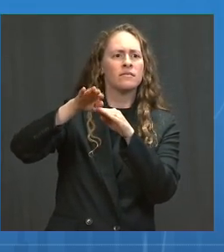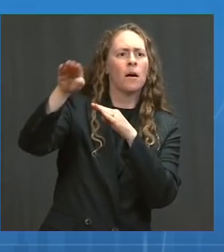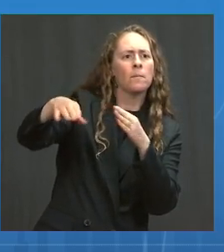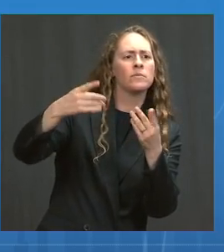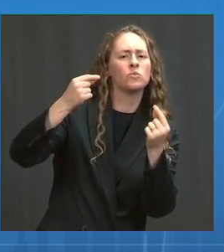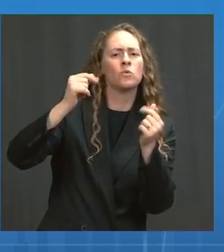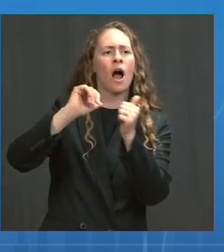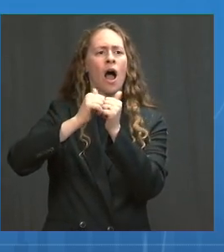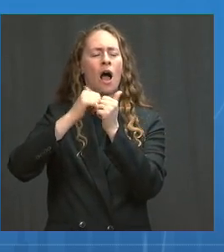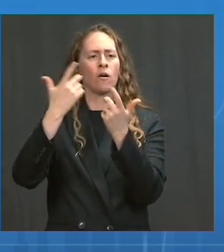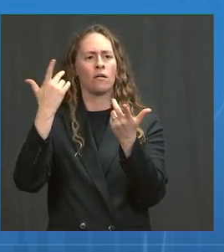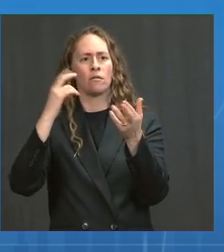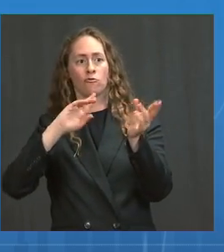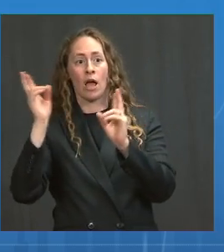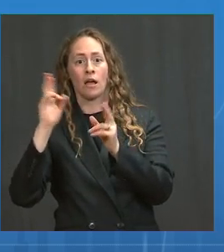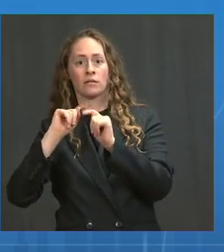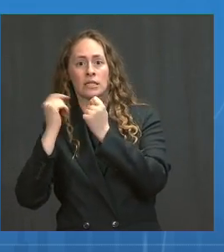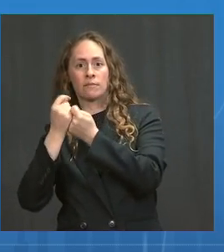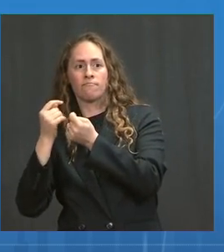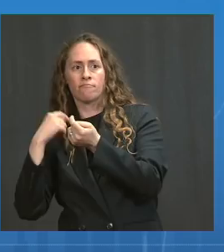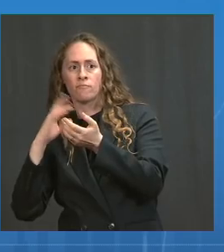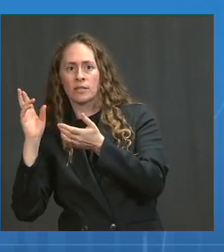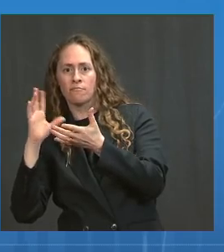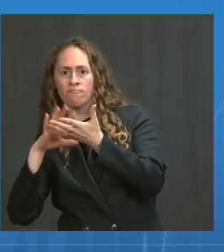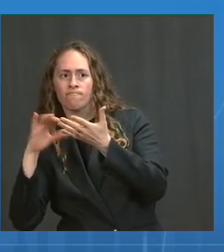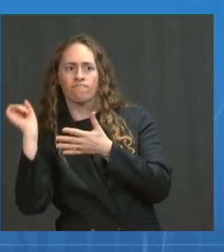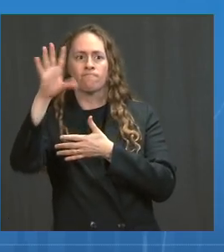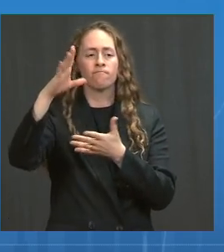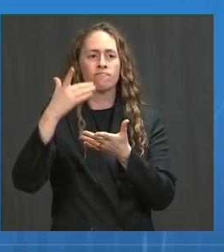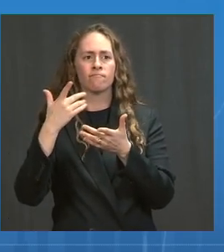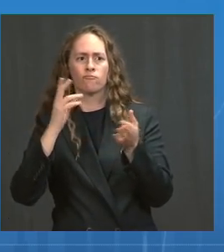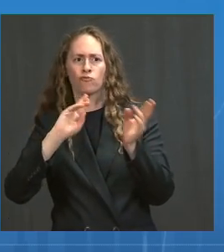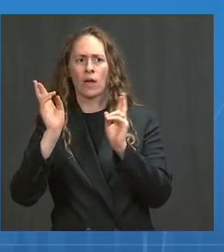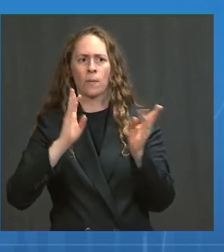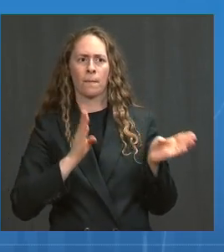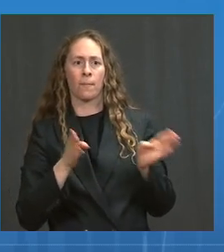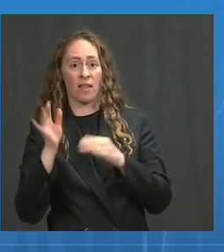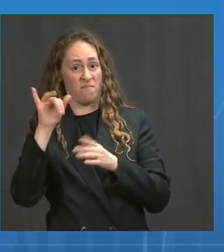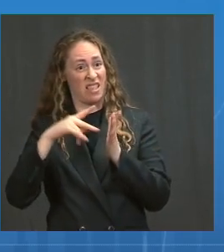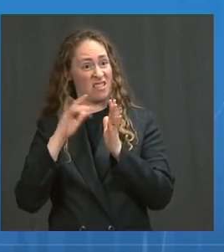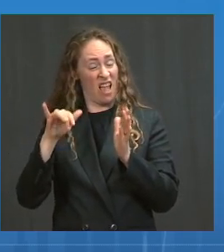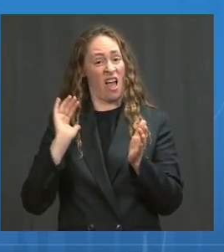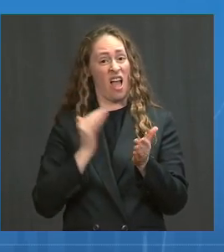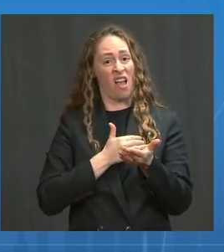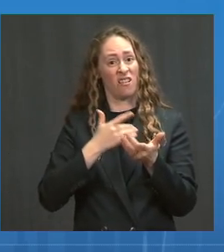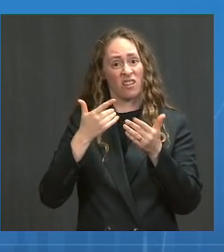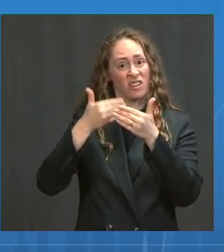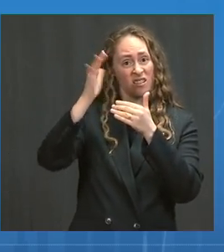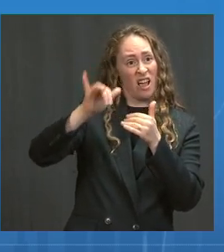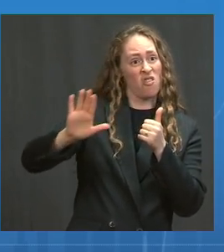Is that the next phase of this push? Is it more focused on the states? You talked a lot --